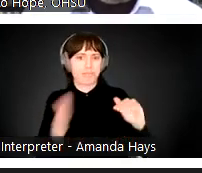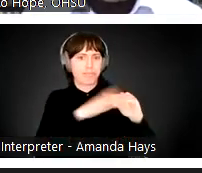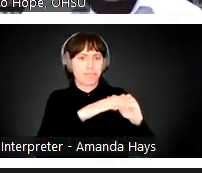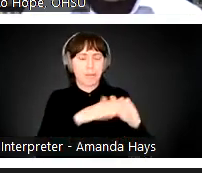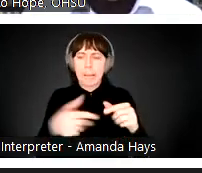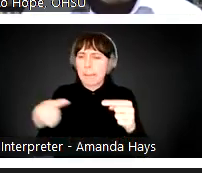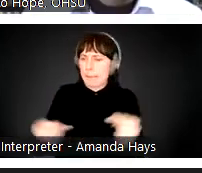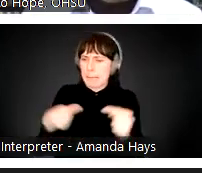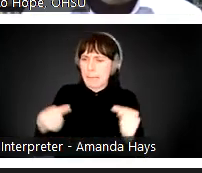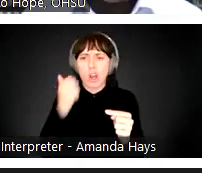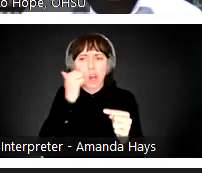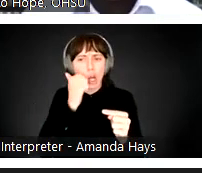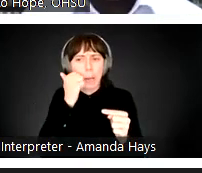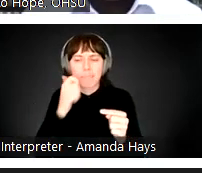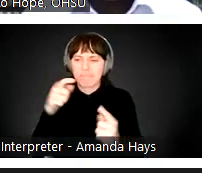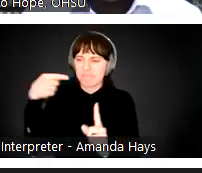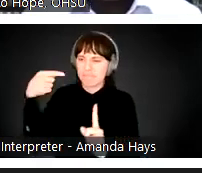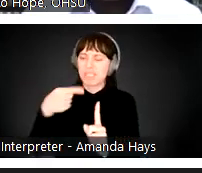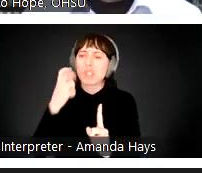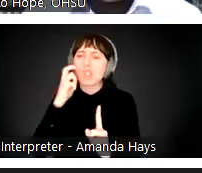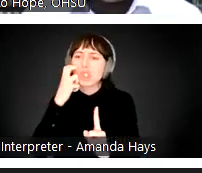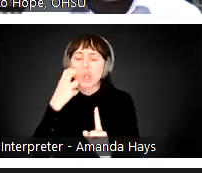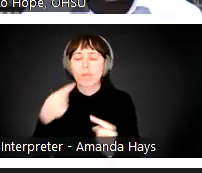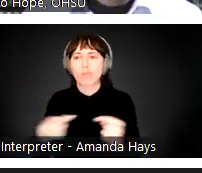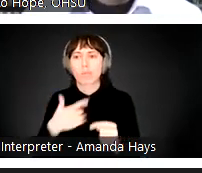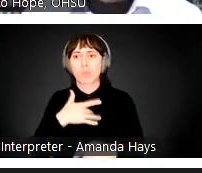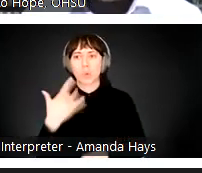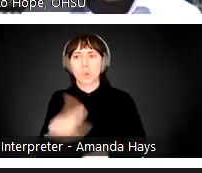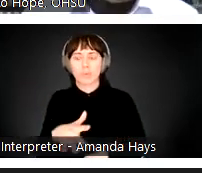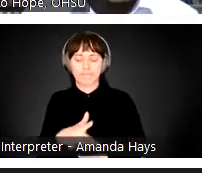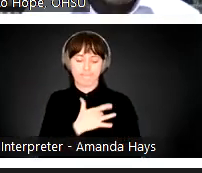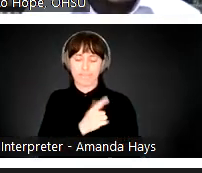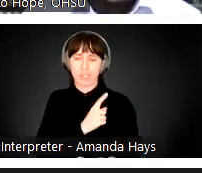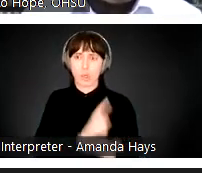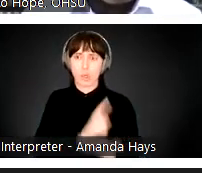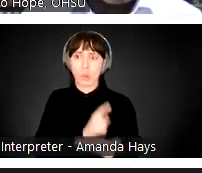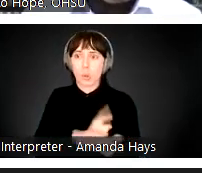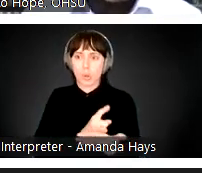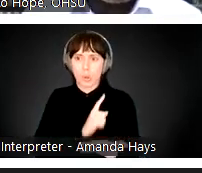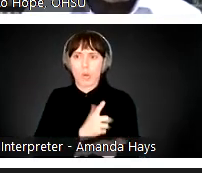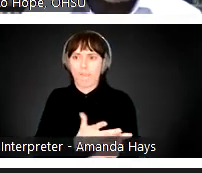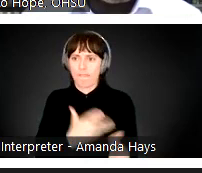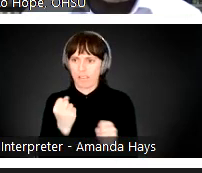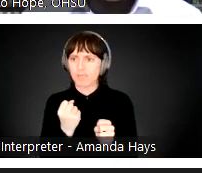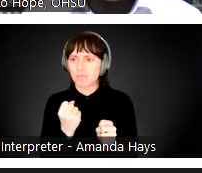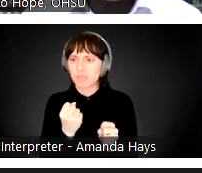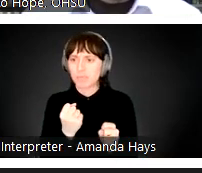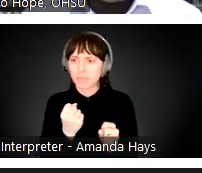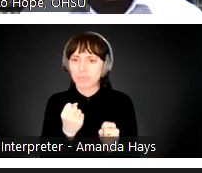which we call neuropathic pain. Palpitations, or your heart beating really fast or inappropriately fast, I